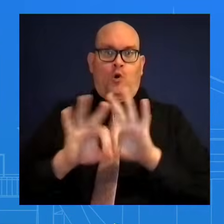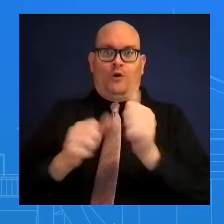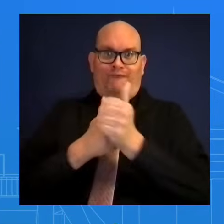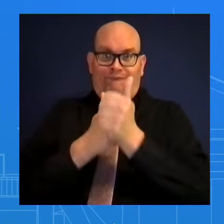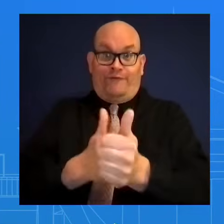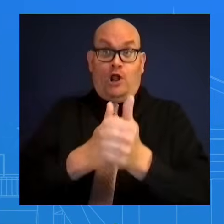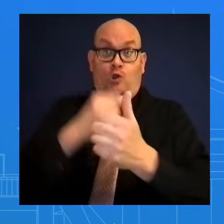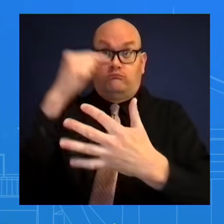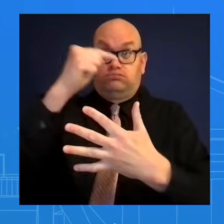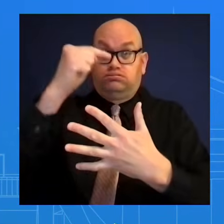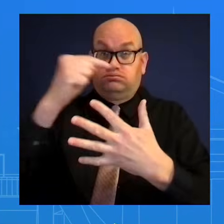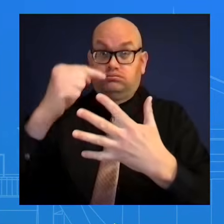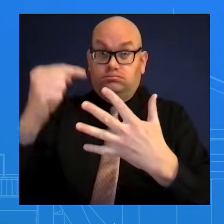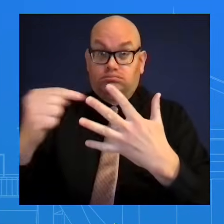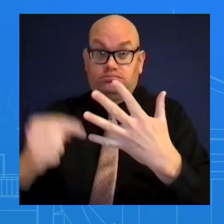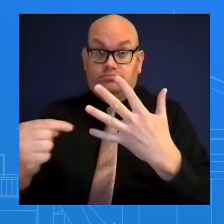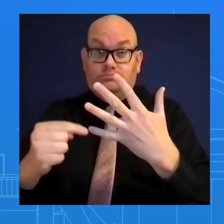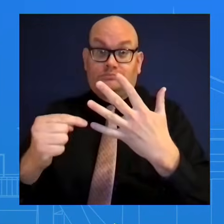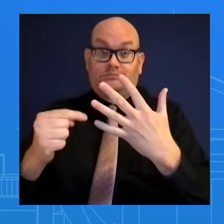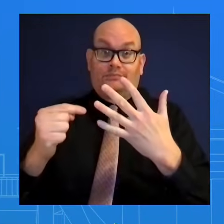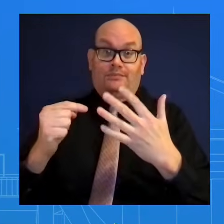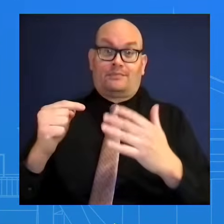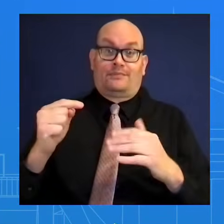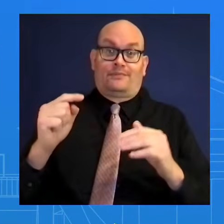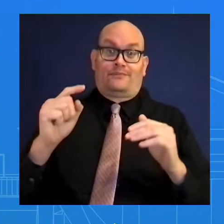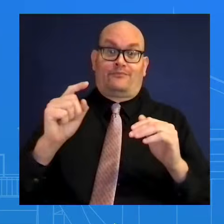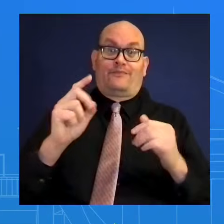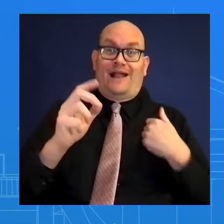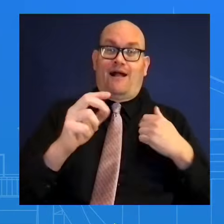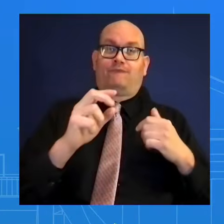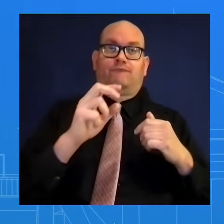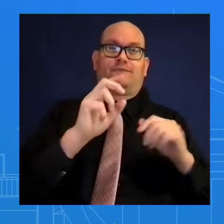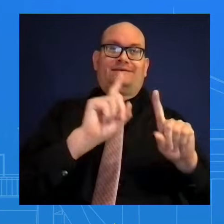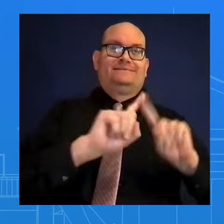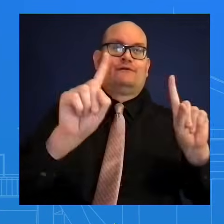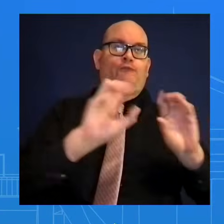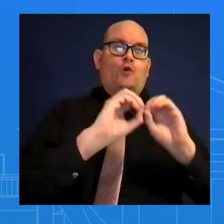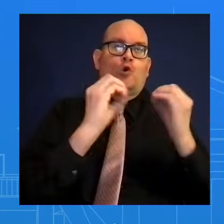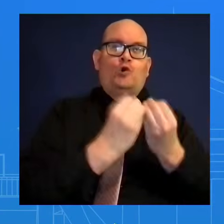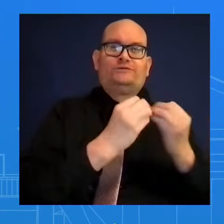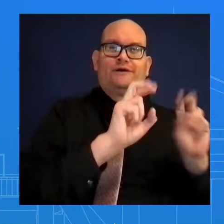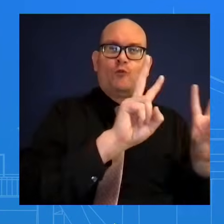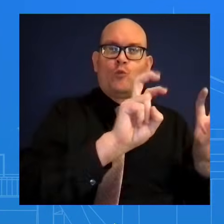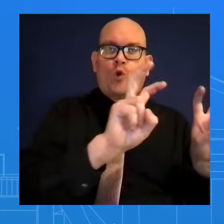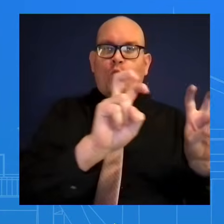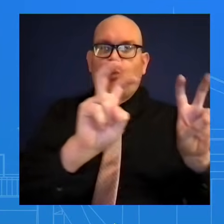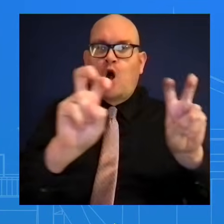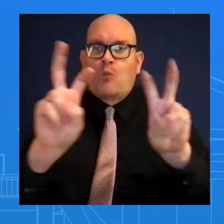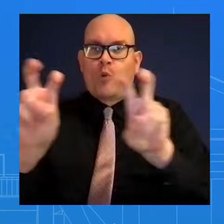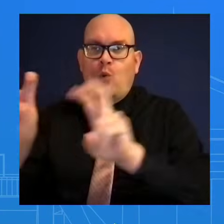from organizations who have said -- who have -- who have said the "agreement includes an important down payment" -- this is a quote